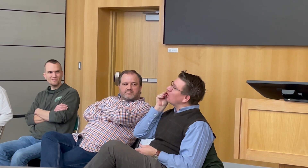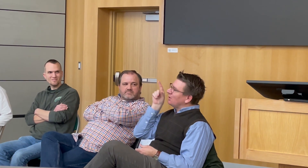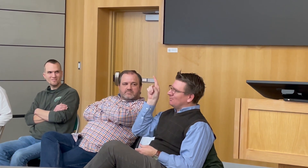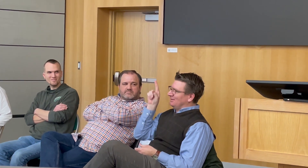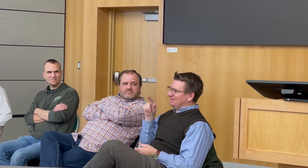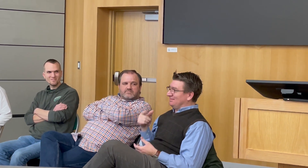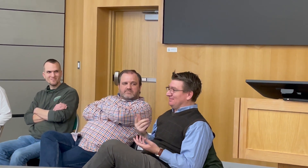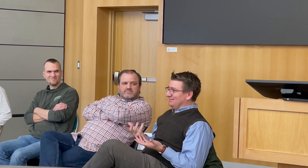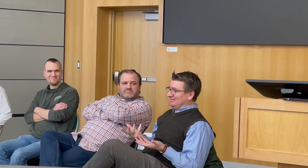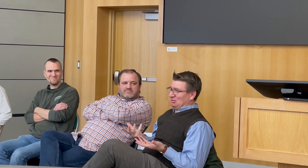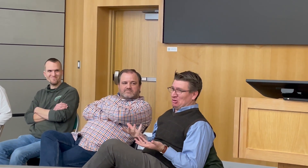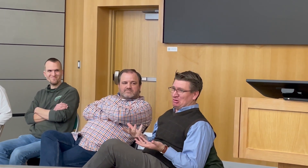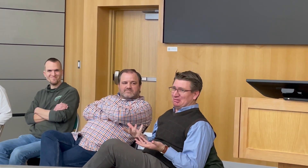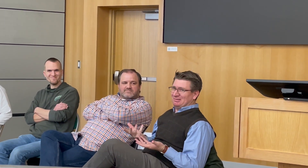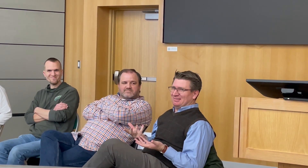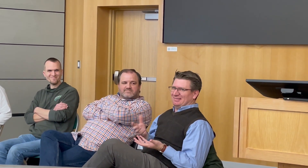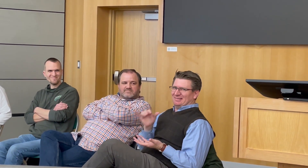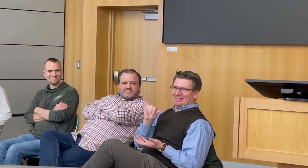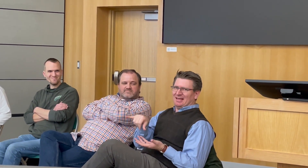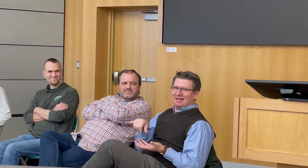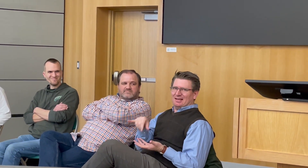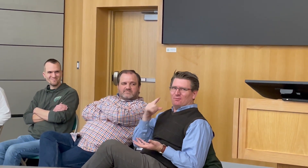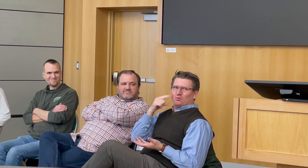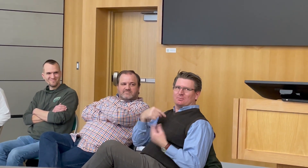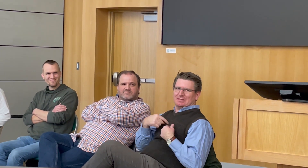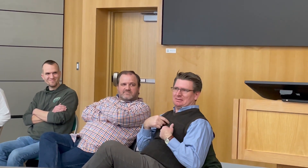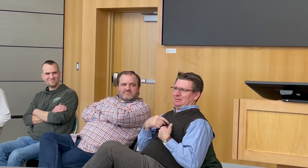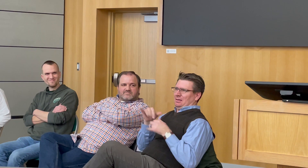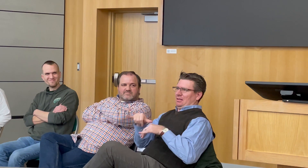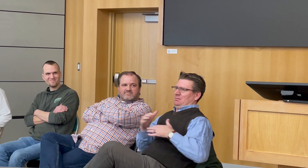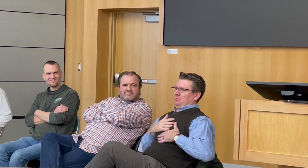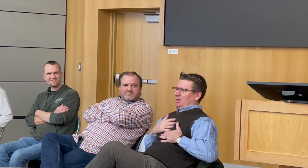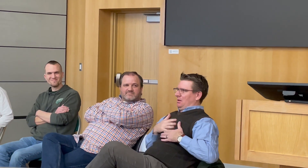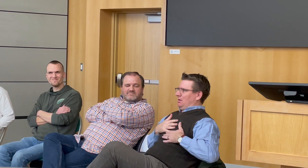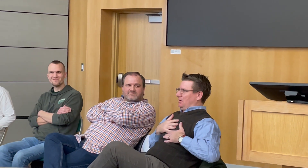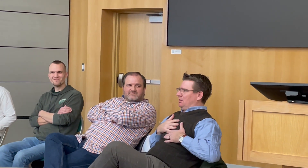I'm going to tell you no but then I'm going to get it so you'll stop prompting me because I wanted to